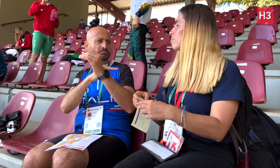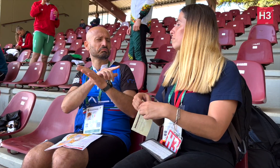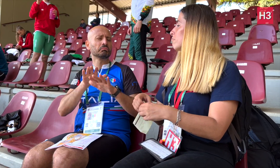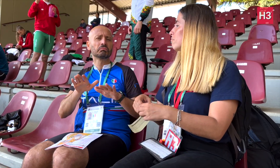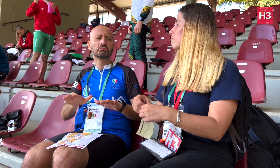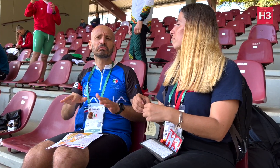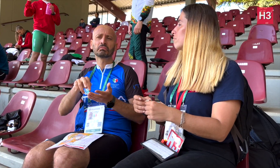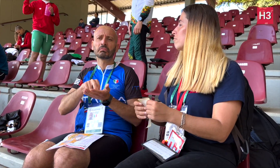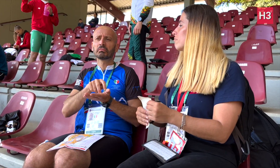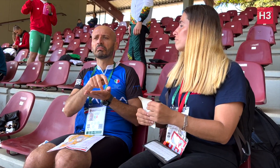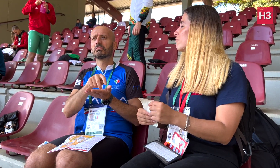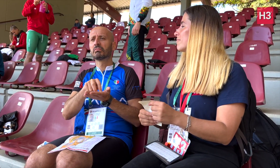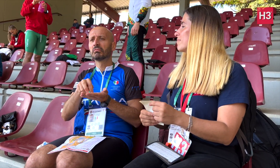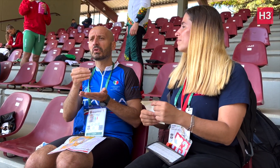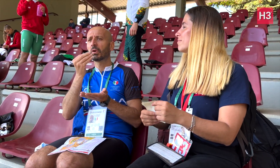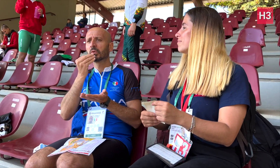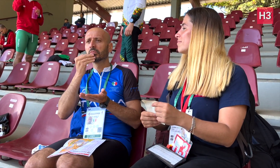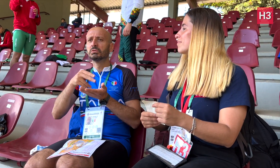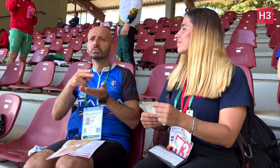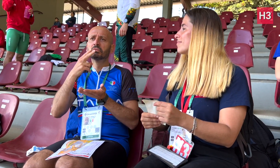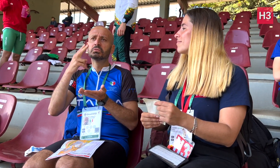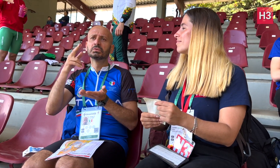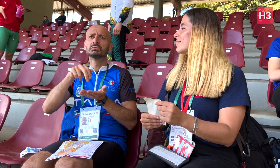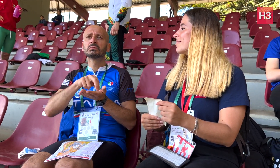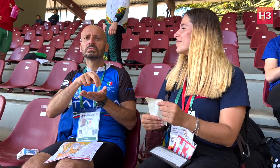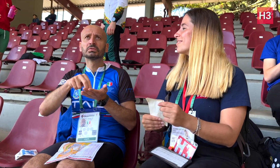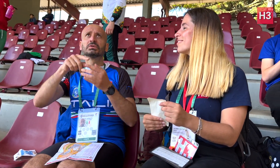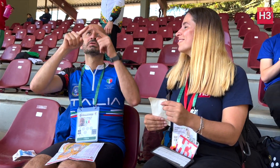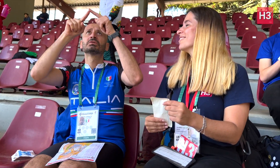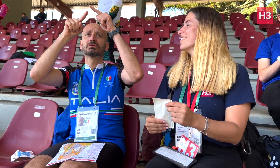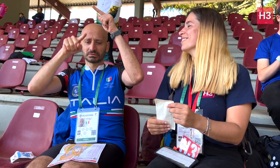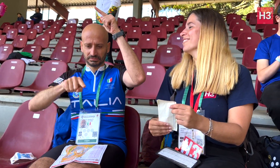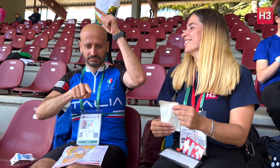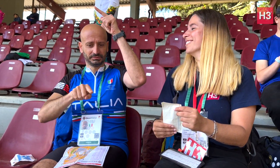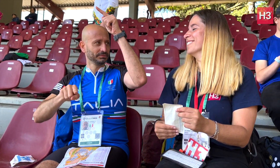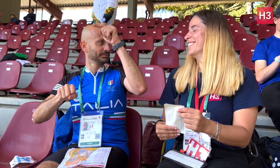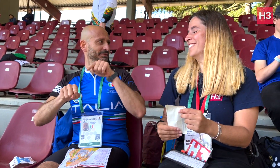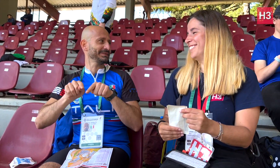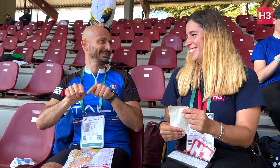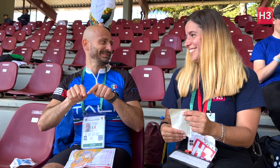If you take breaks often, you’ll be at the bottom of the ranking.